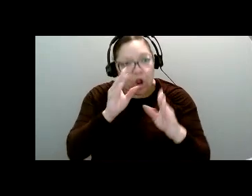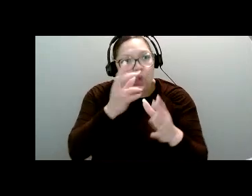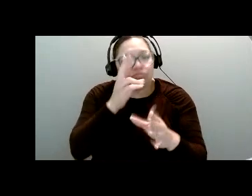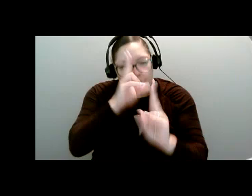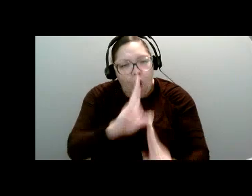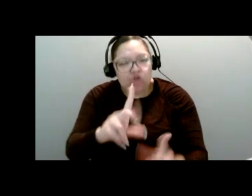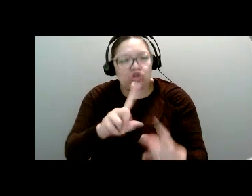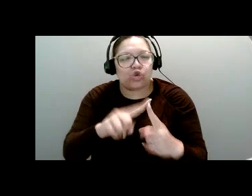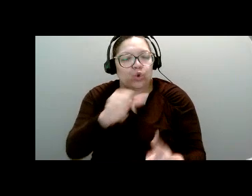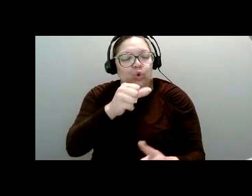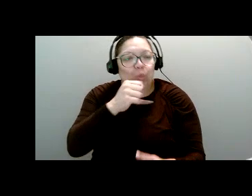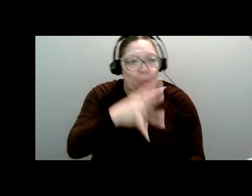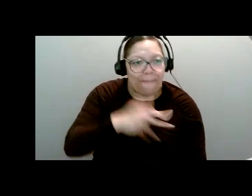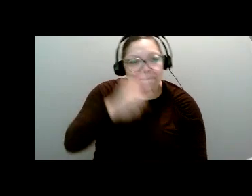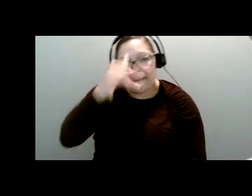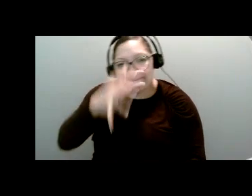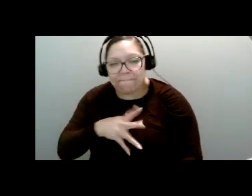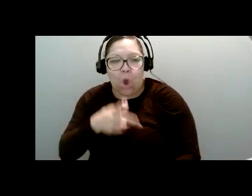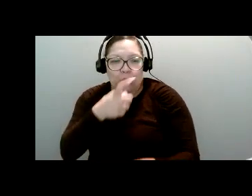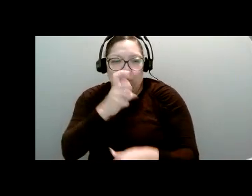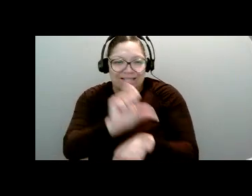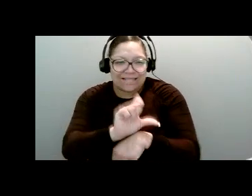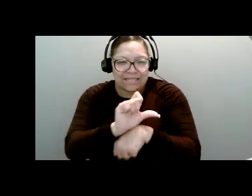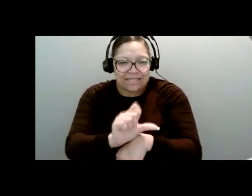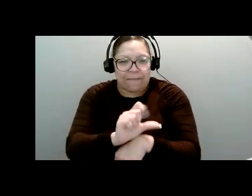The unveiling coincided with the Weeping Time,